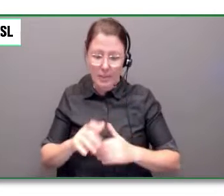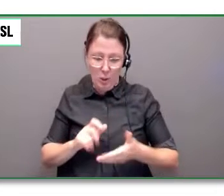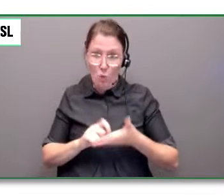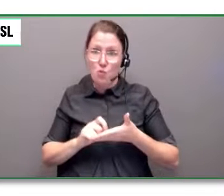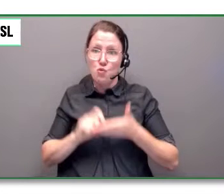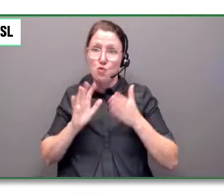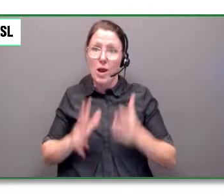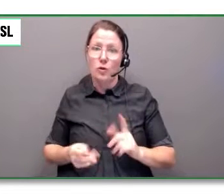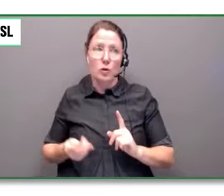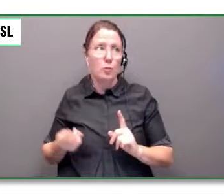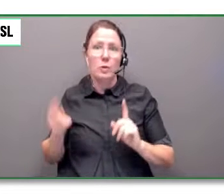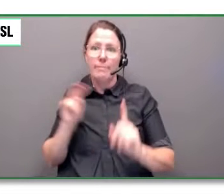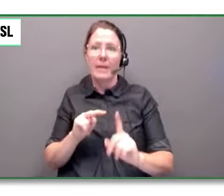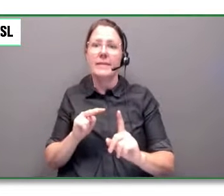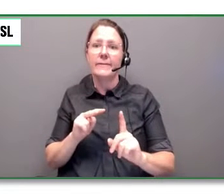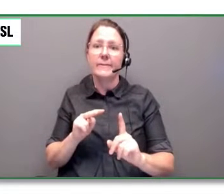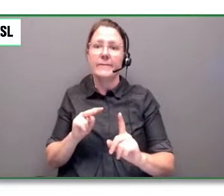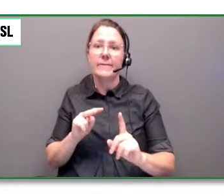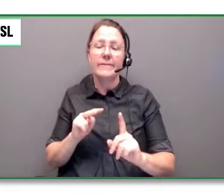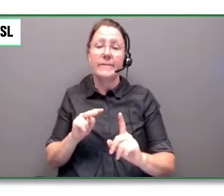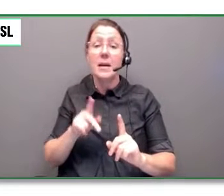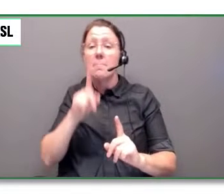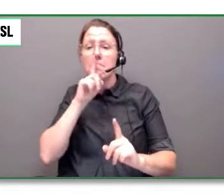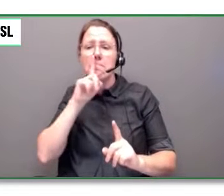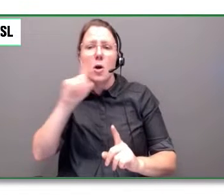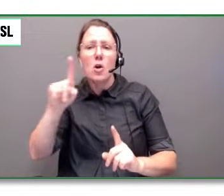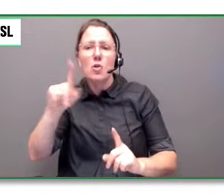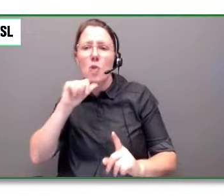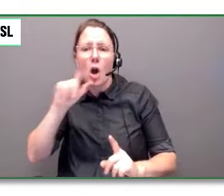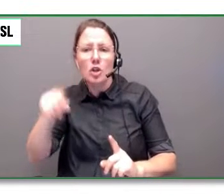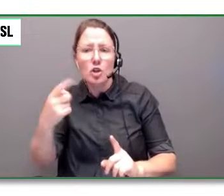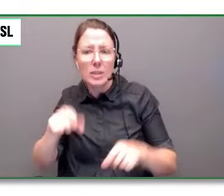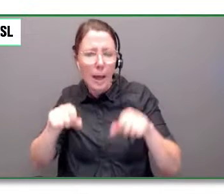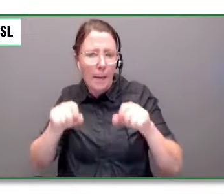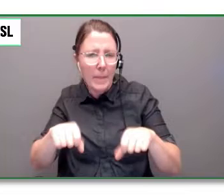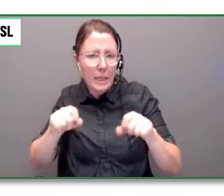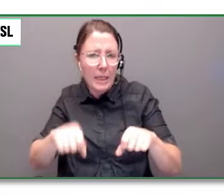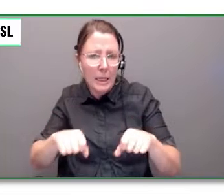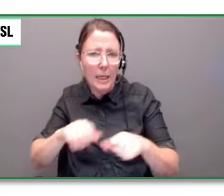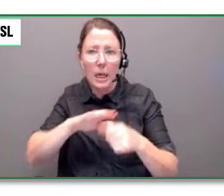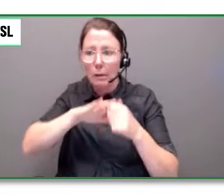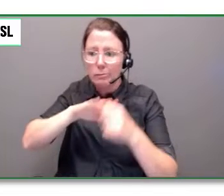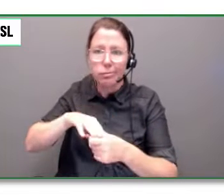at ability and ableism, we're also looking at race which is another problem